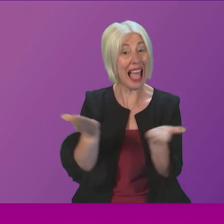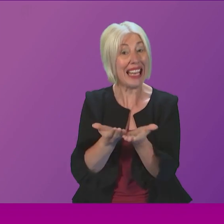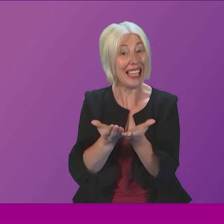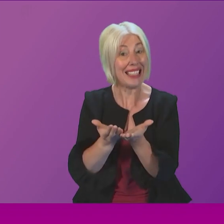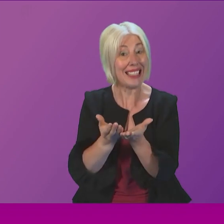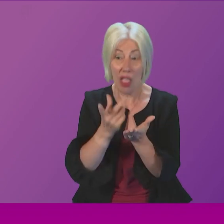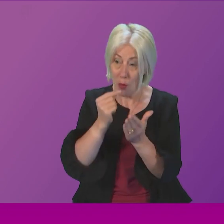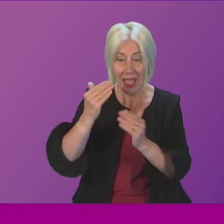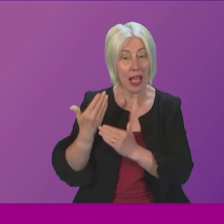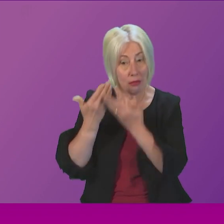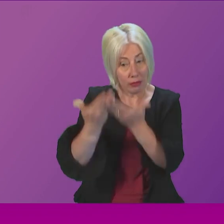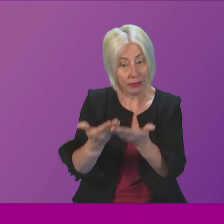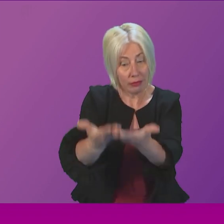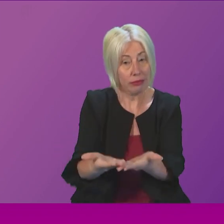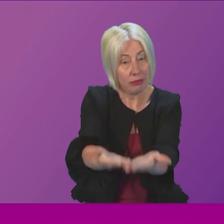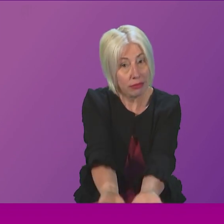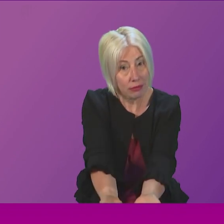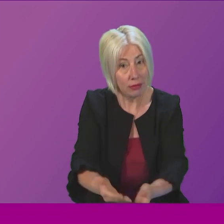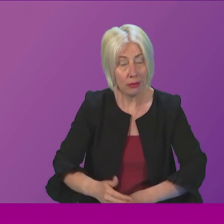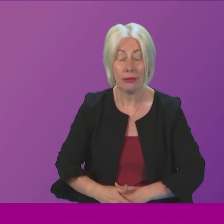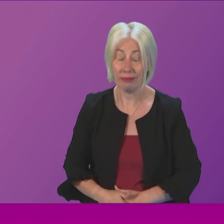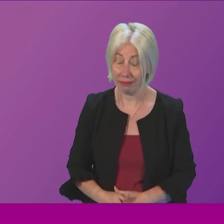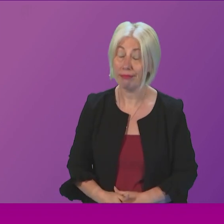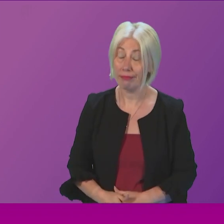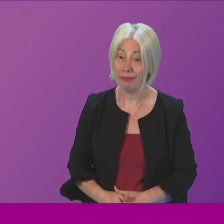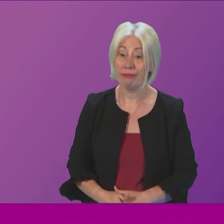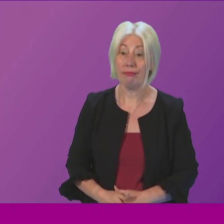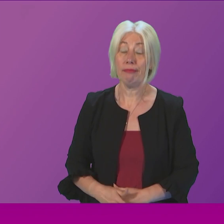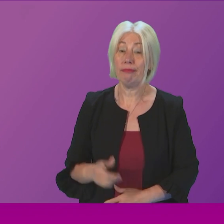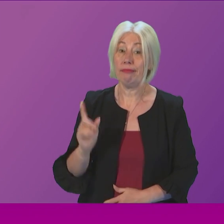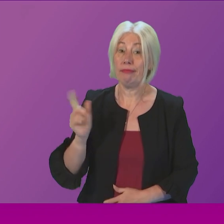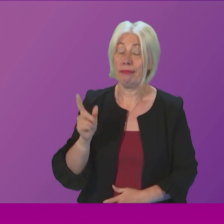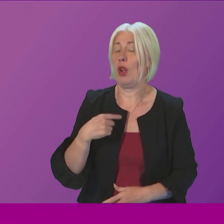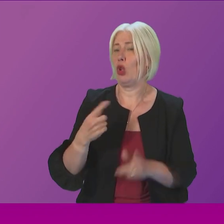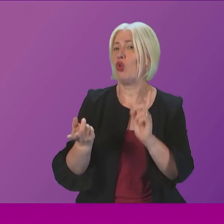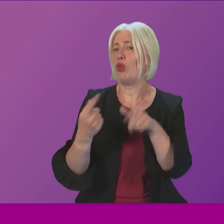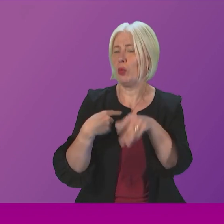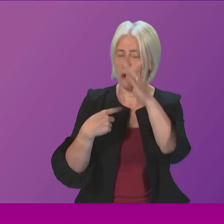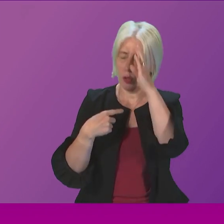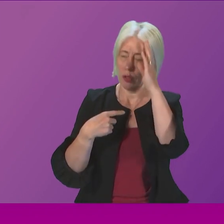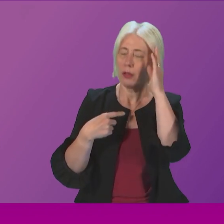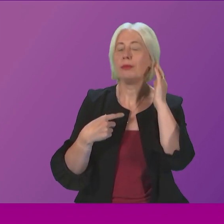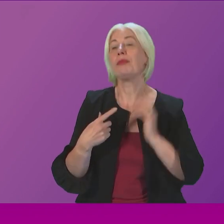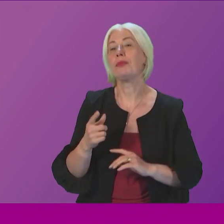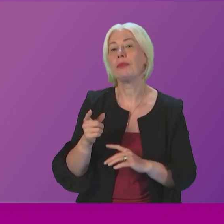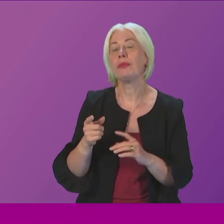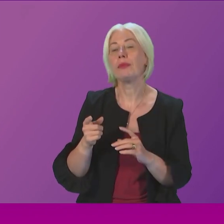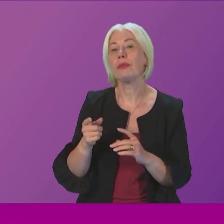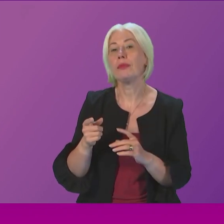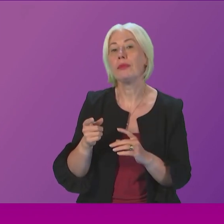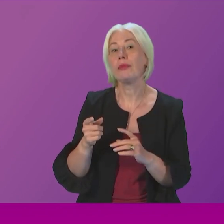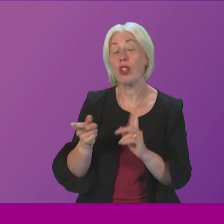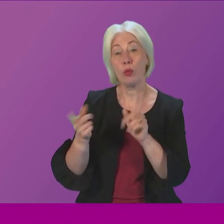I will respond to Brian Whittle by giving the response from the industry, which he is